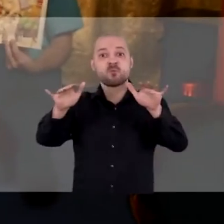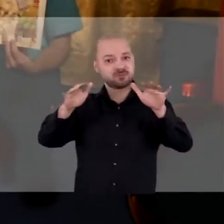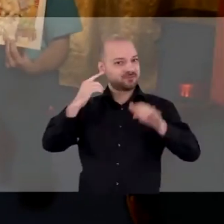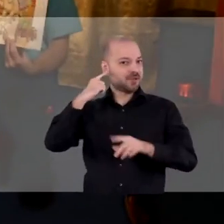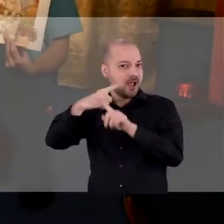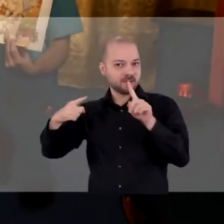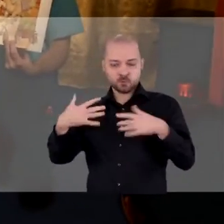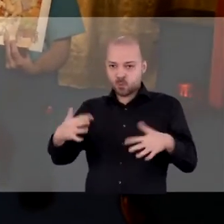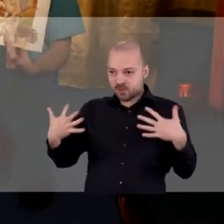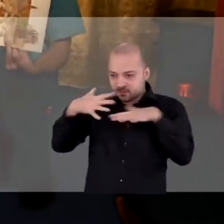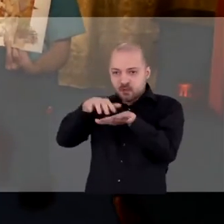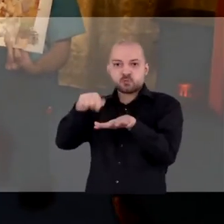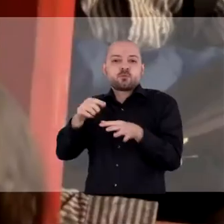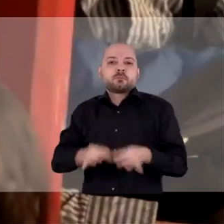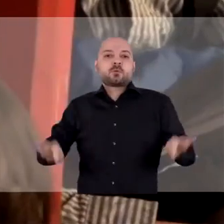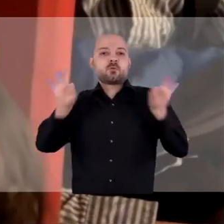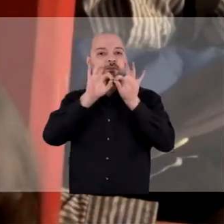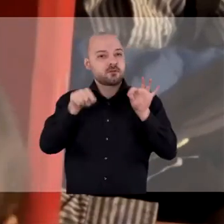Integration is still an important issue for them.